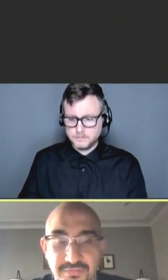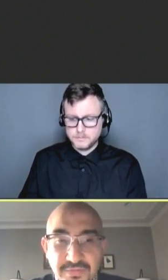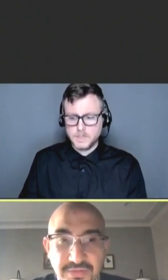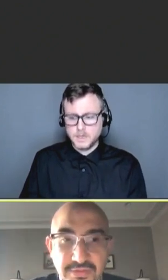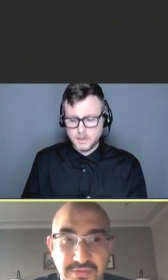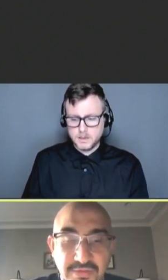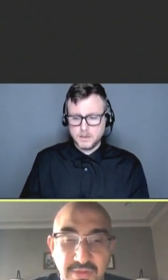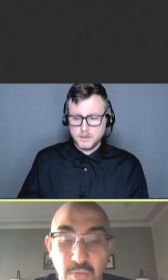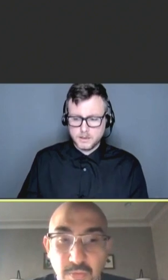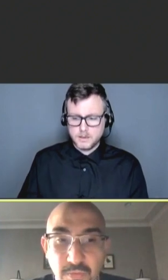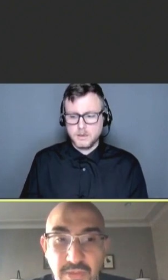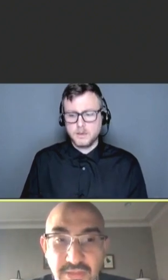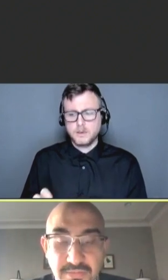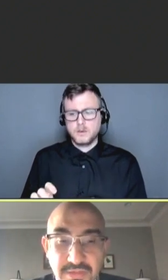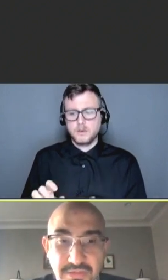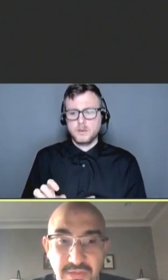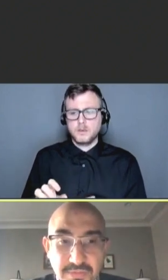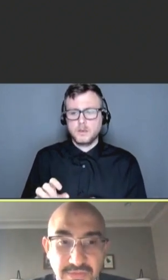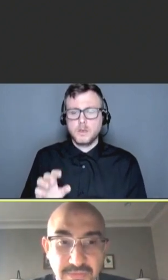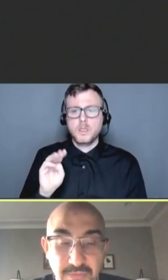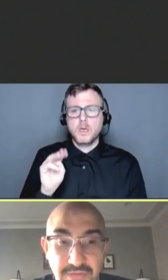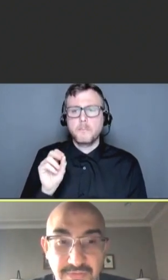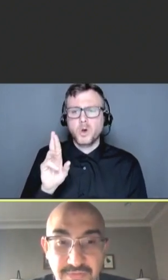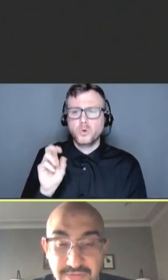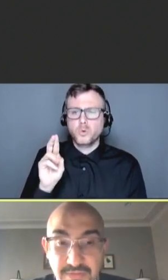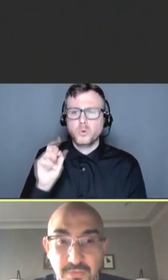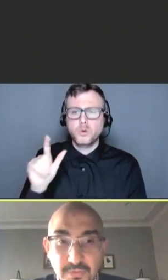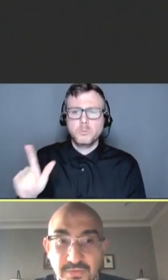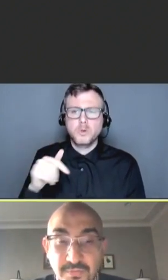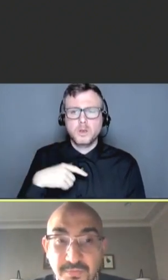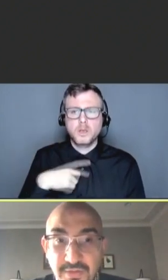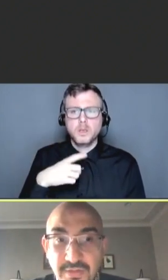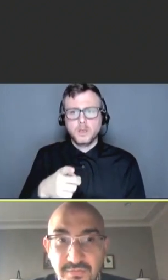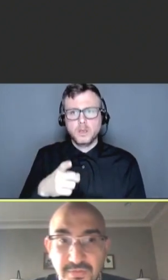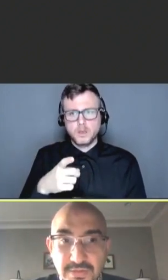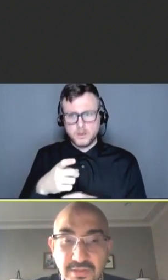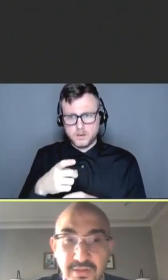this is the monoclonal antibody numbers in 415 monoclonals from three individuals that